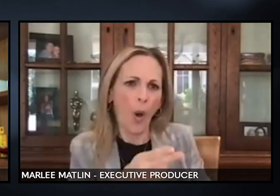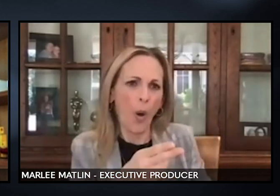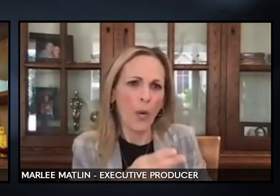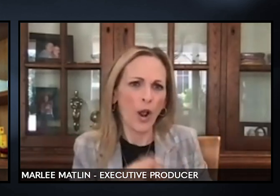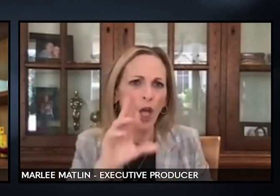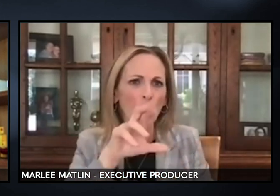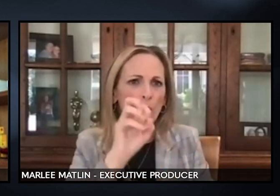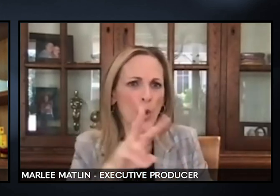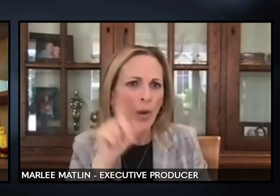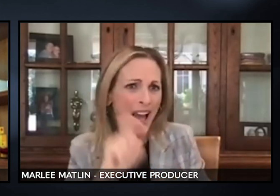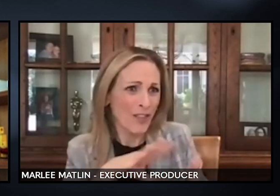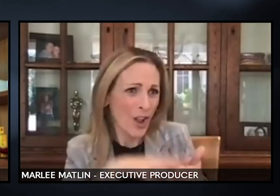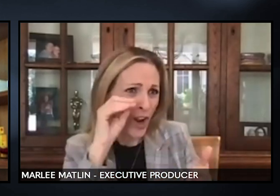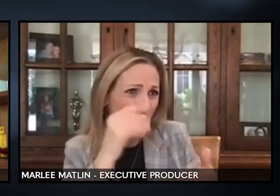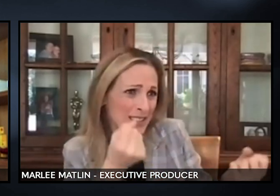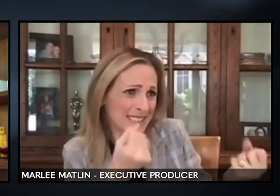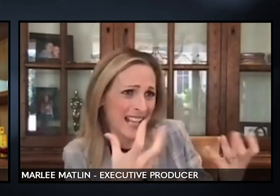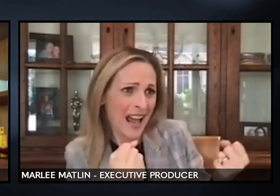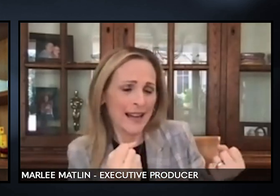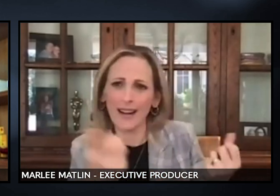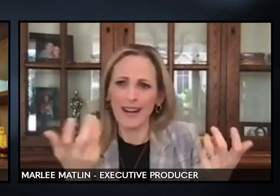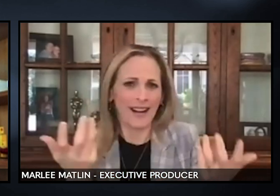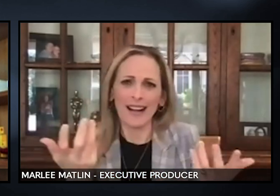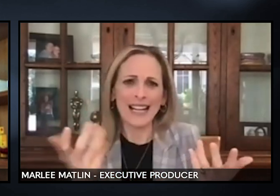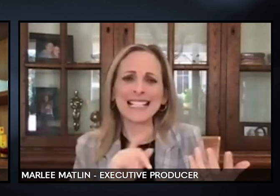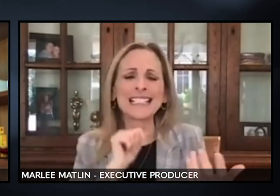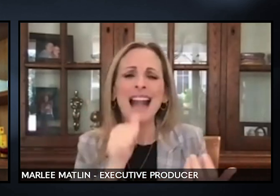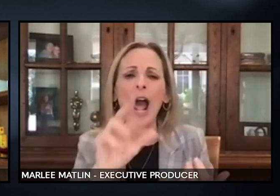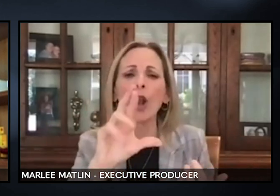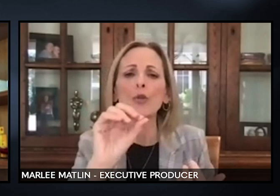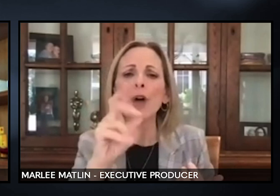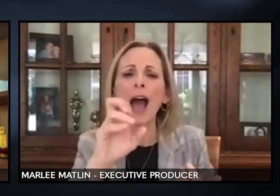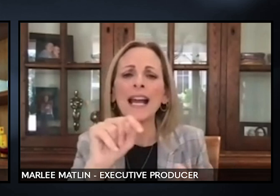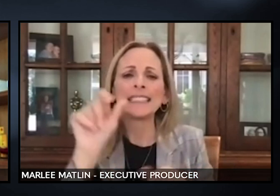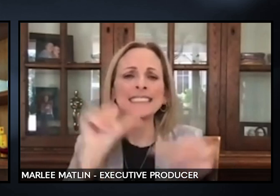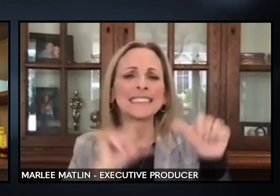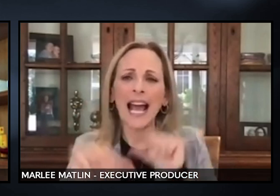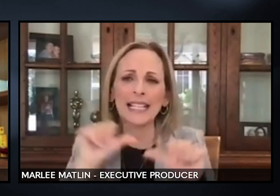and a schedule point of view, and a crew point of view. And the fact it's not